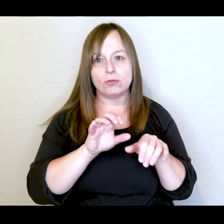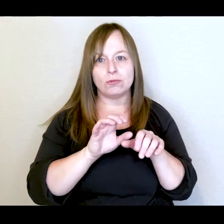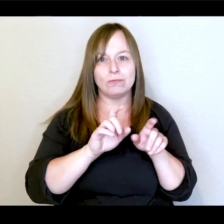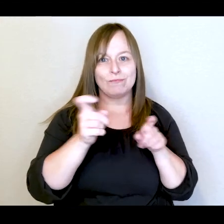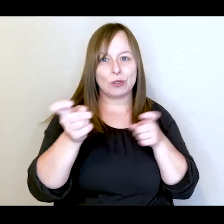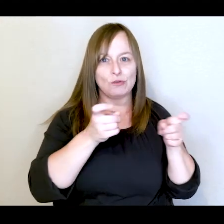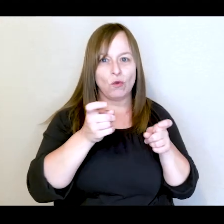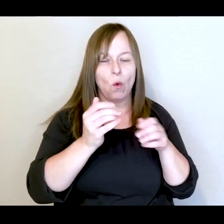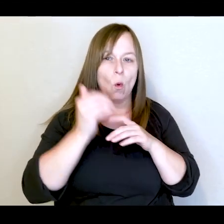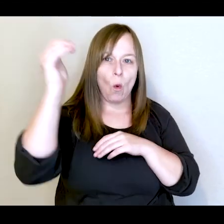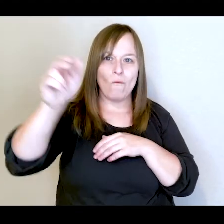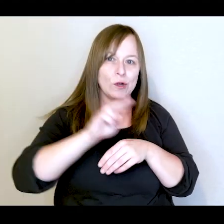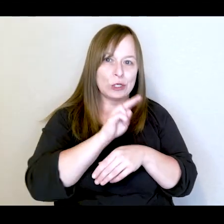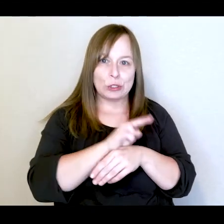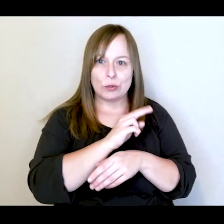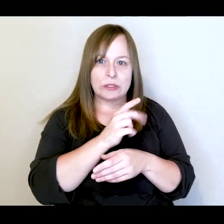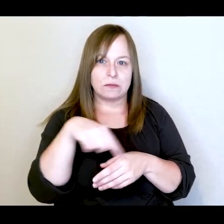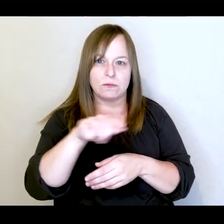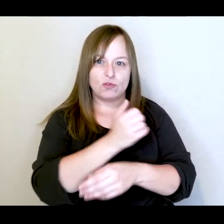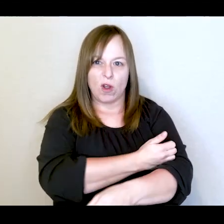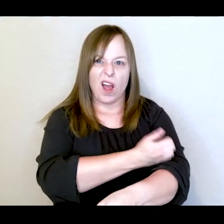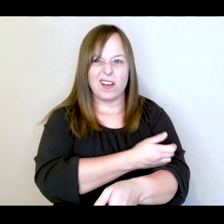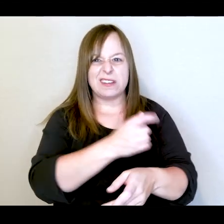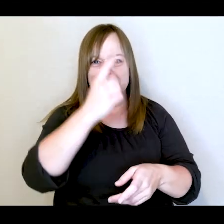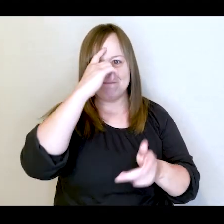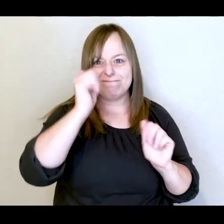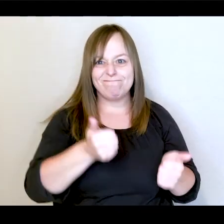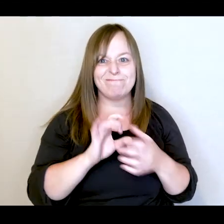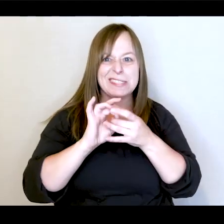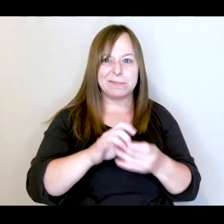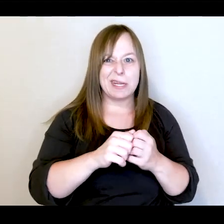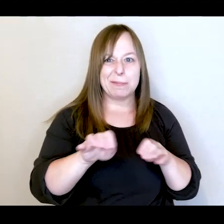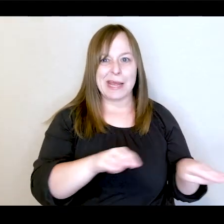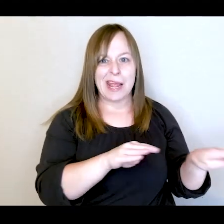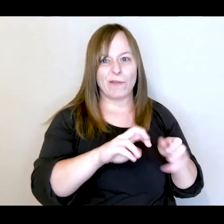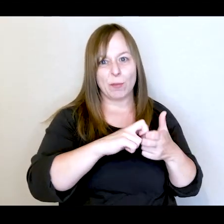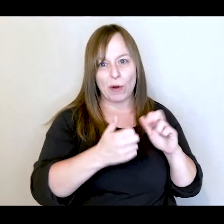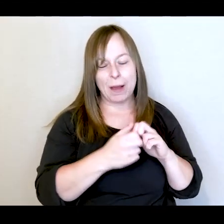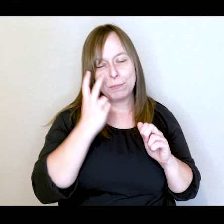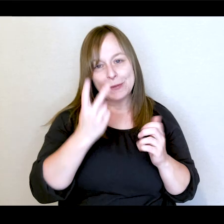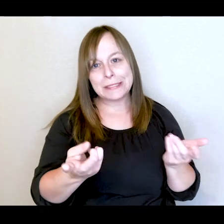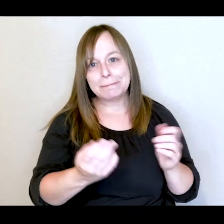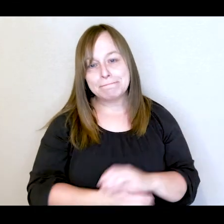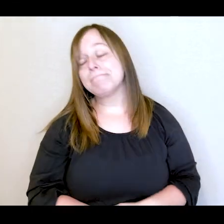overuse of drugs to deal with sort of dementia related behavior that we see.